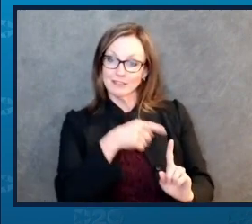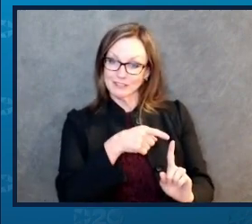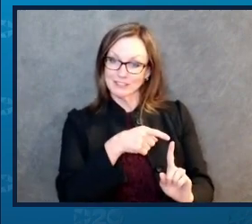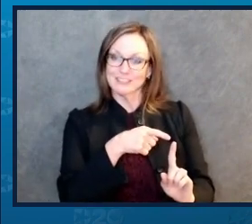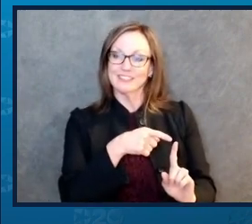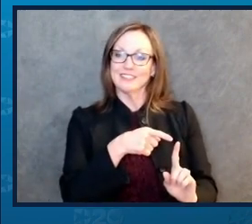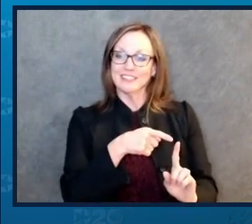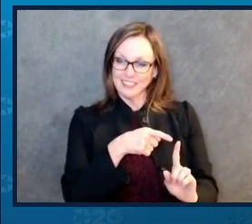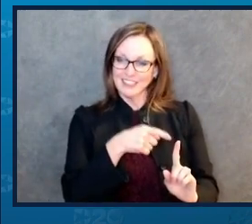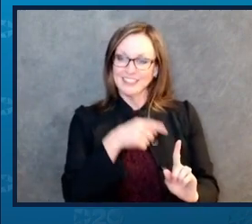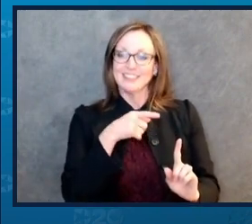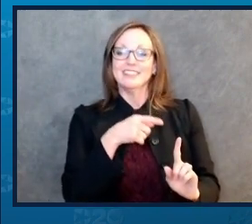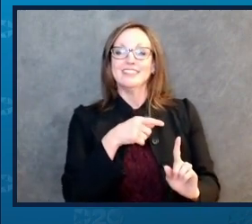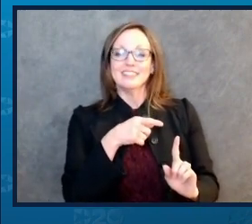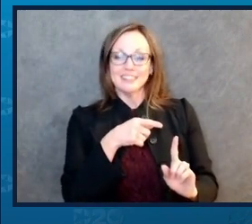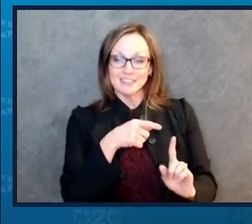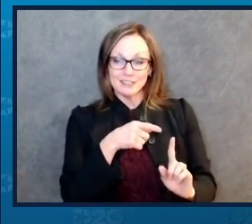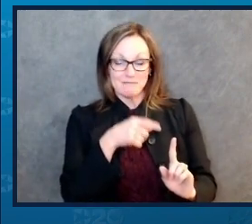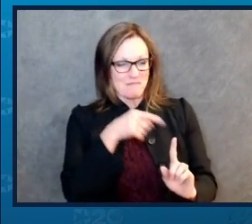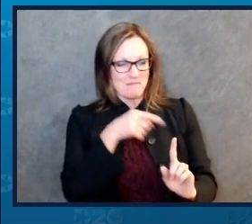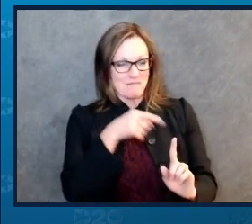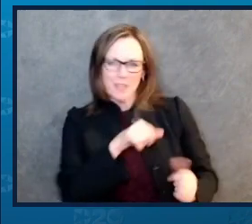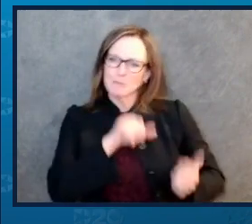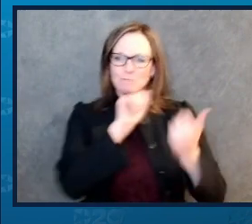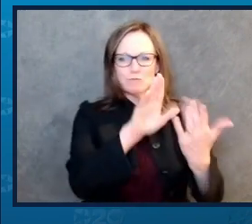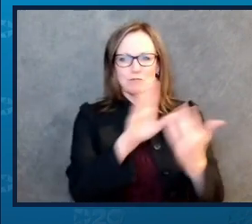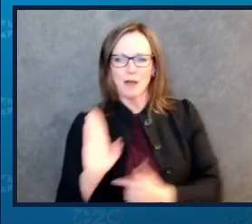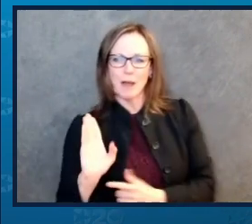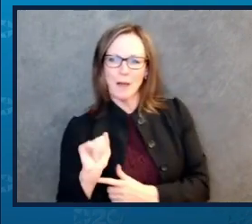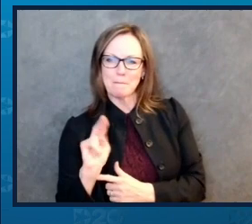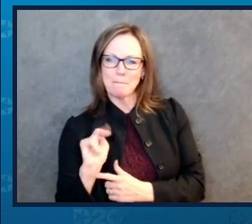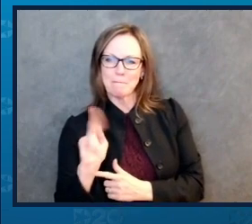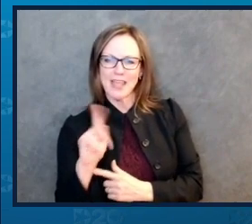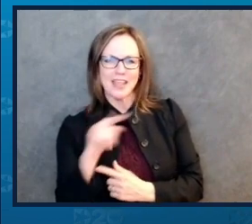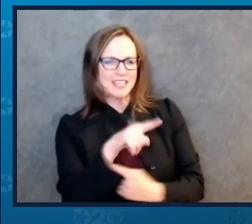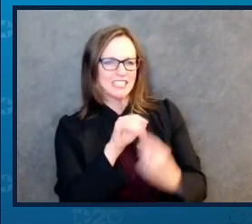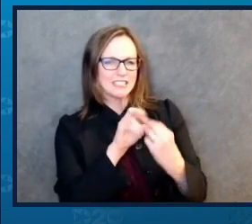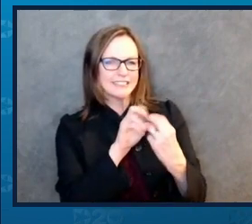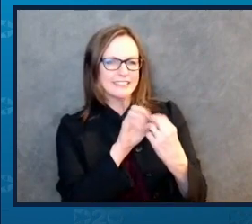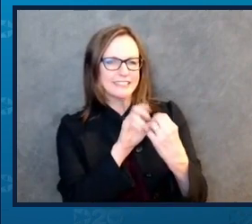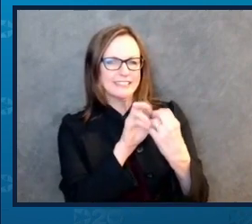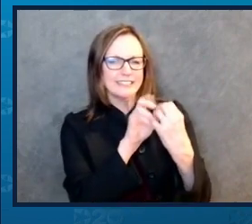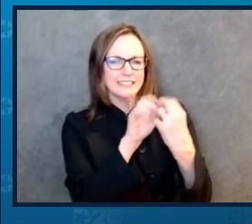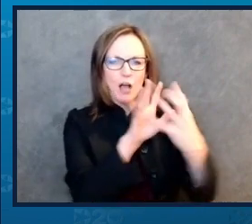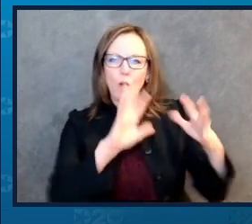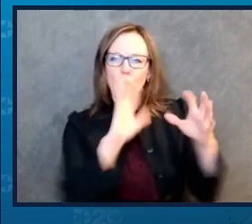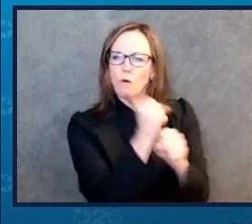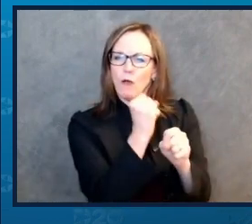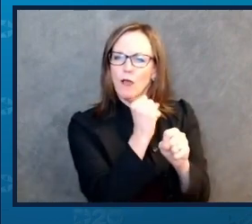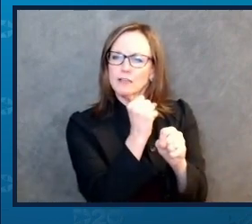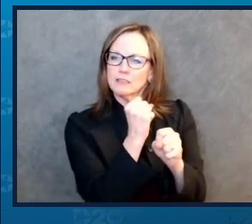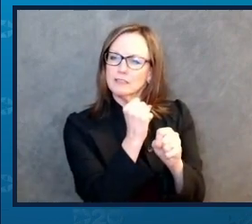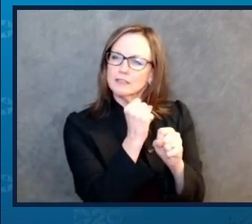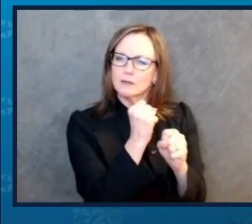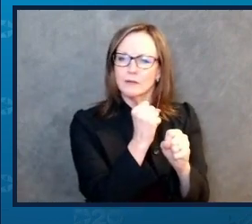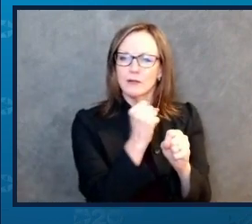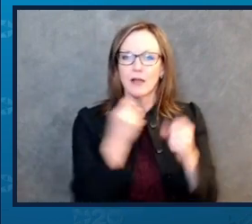BUT BECAUSE OF DONALD TRUMP'S FAILURES WE MUST ONCE AGAIN A RESCUE A SINK ECONOMY.